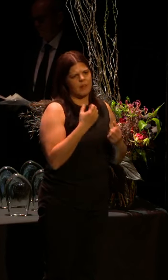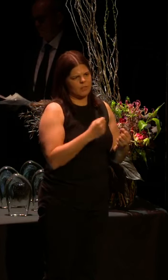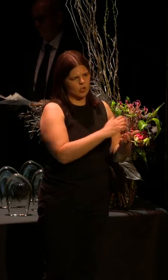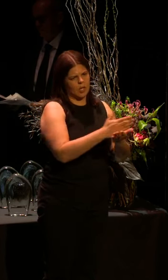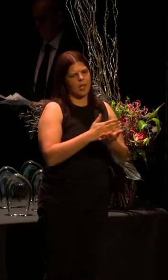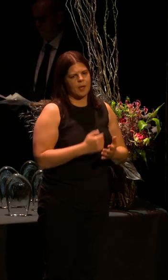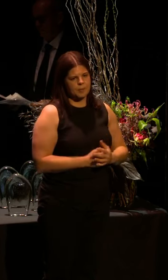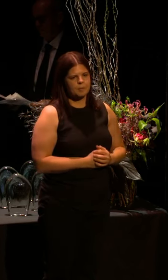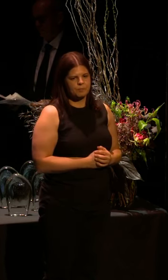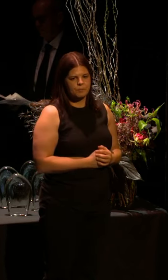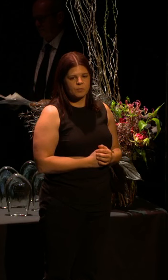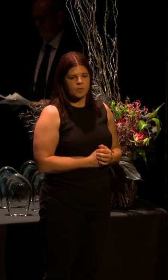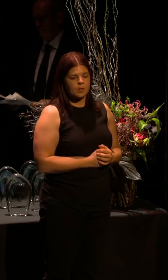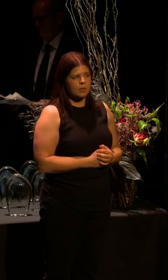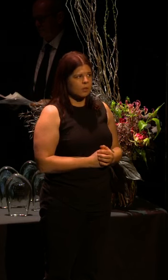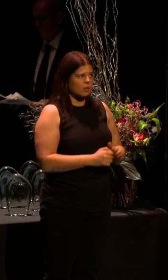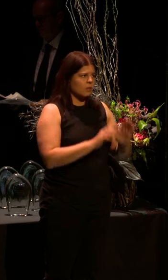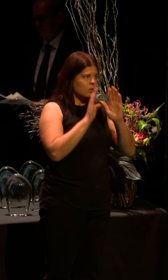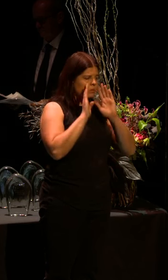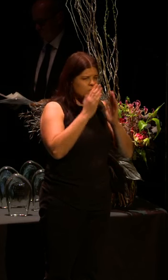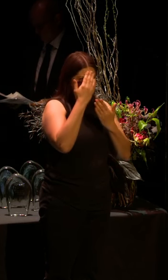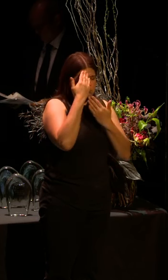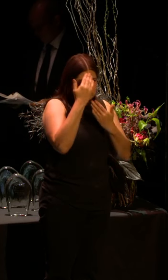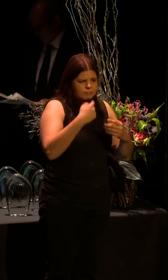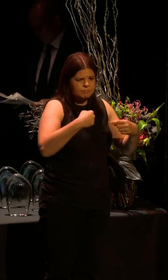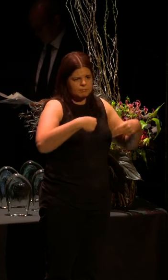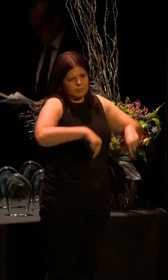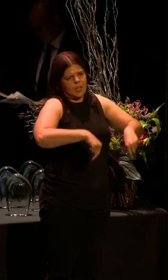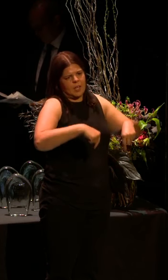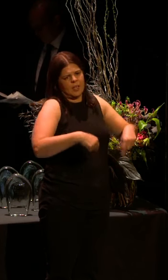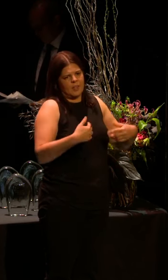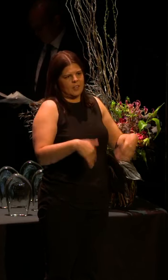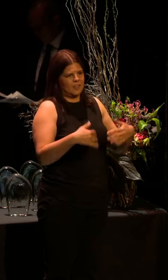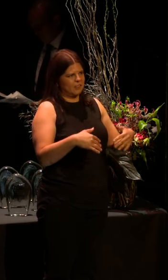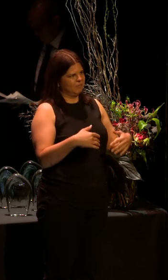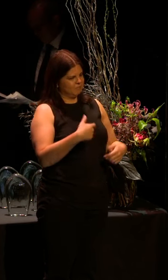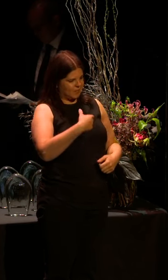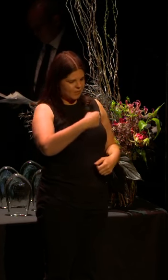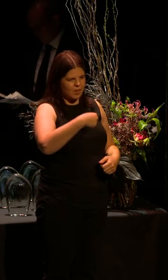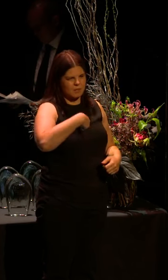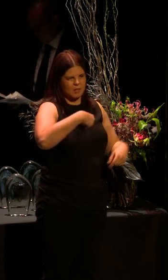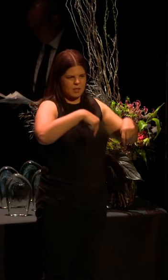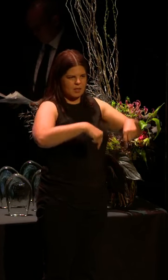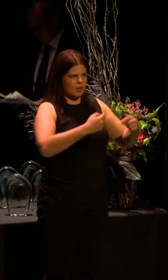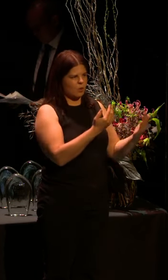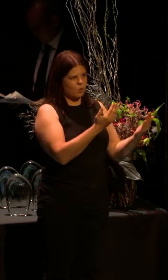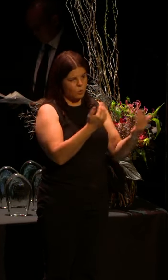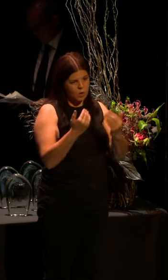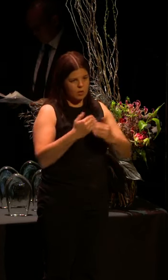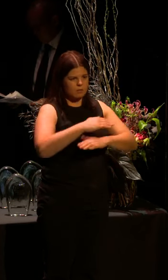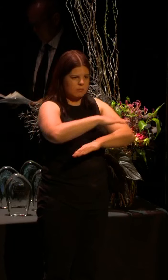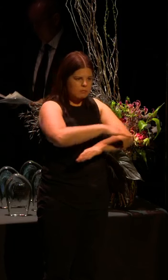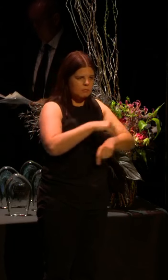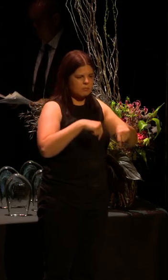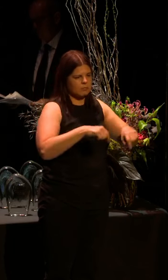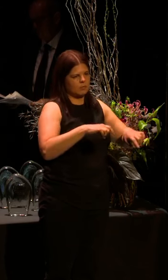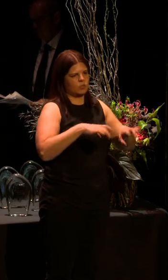to come here to conduct the Welcome at the Australia Council Awards for 2020.